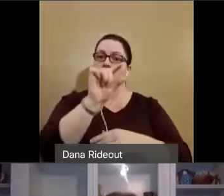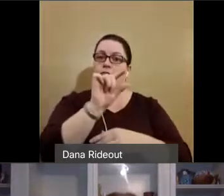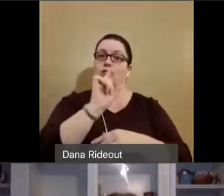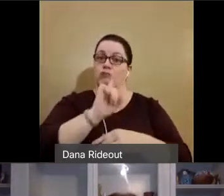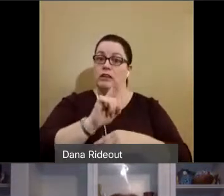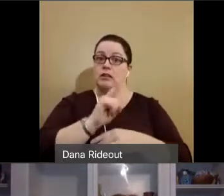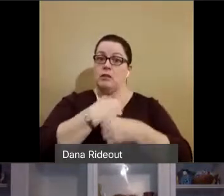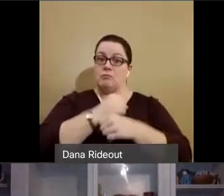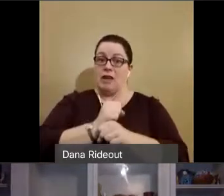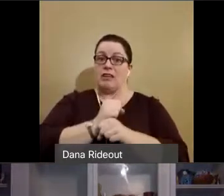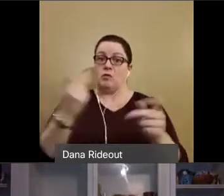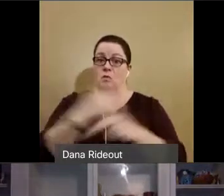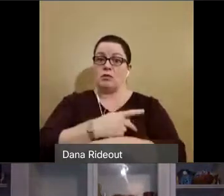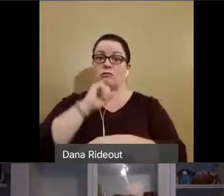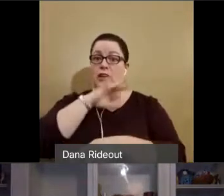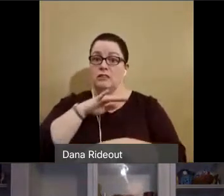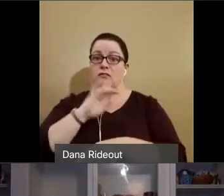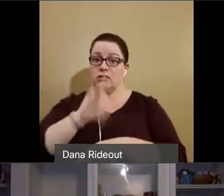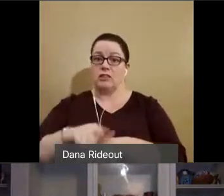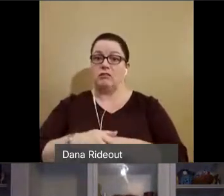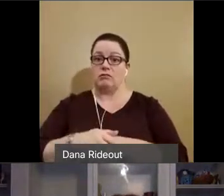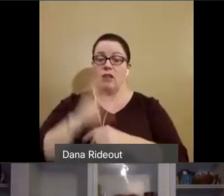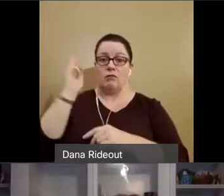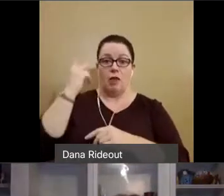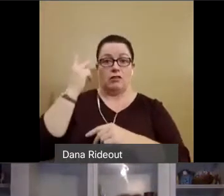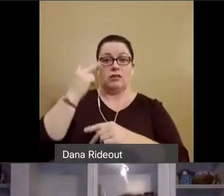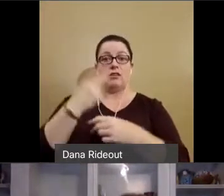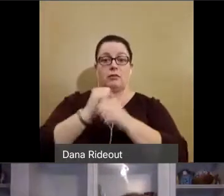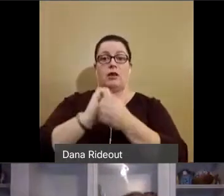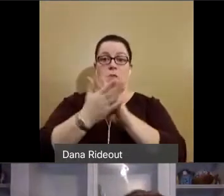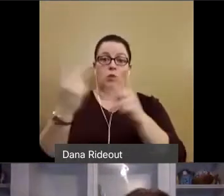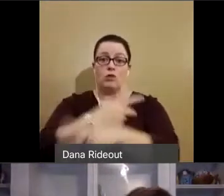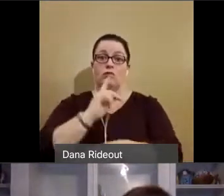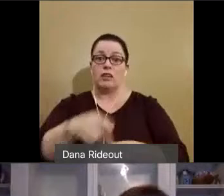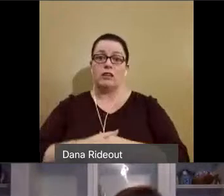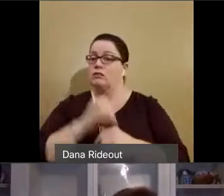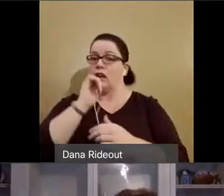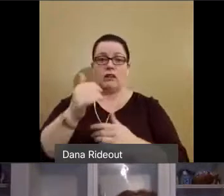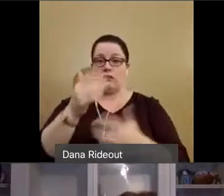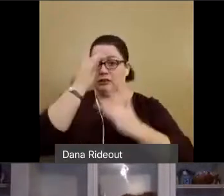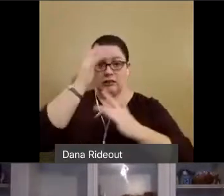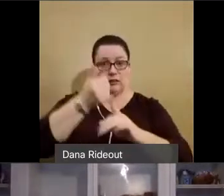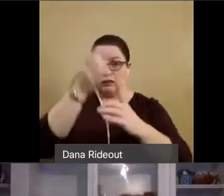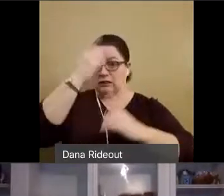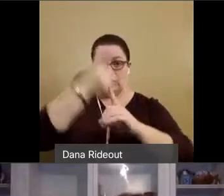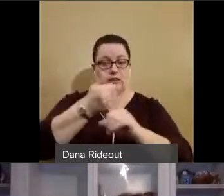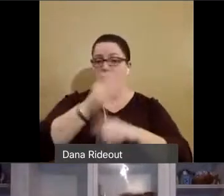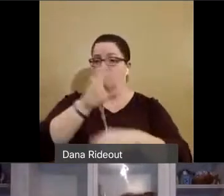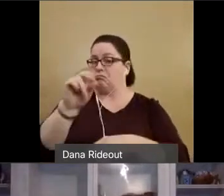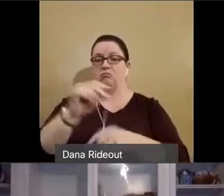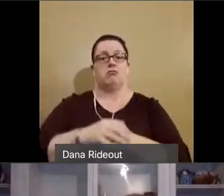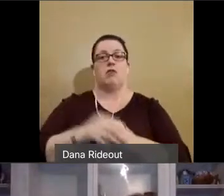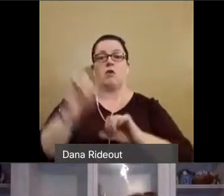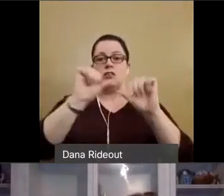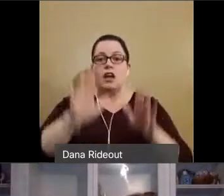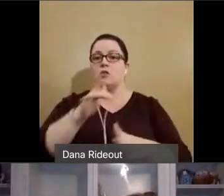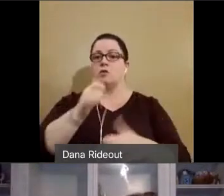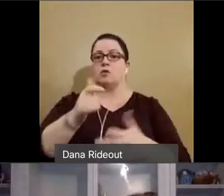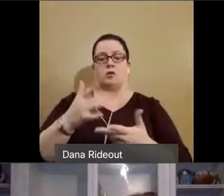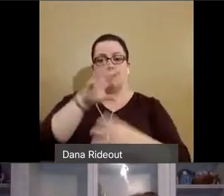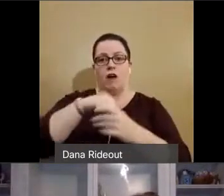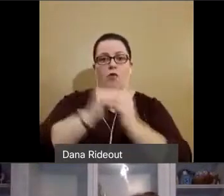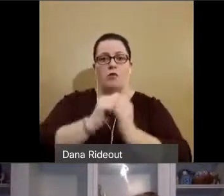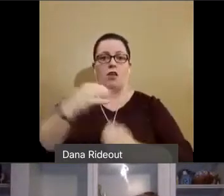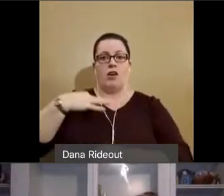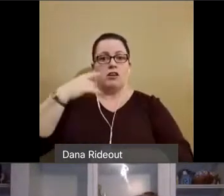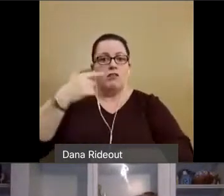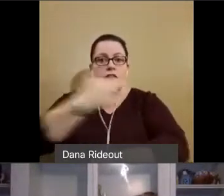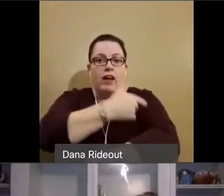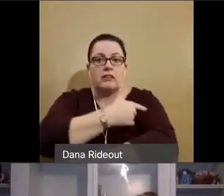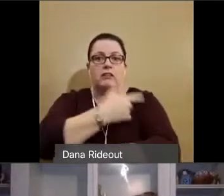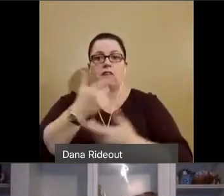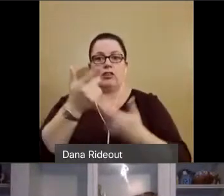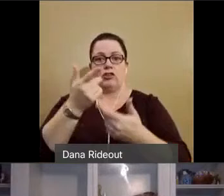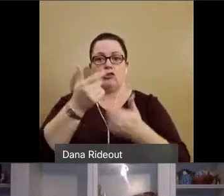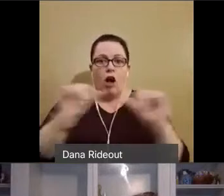It's the politics that drives it, not the disease, and it's scientists, medical professionals, volunteers who volunteered for the vaccine trials care communities that are actually going to get us out of it.